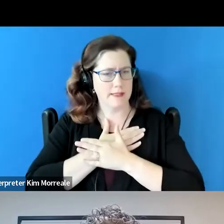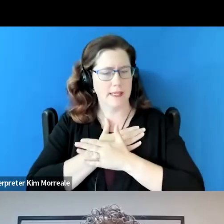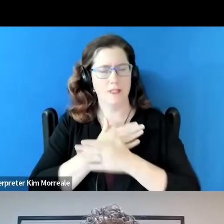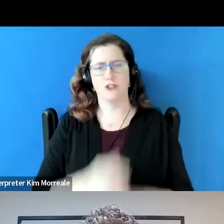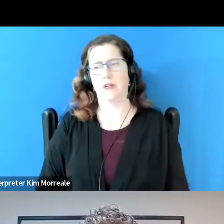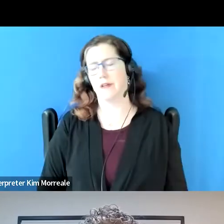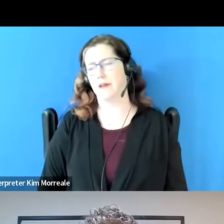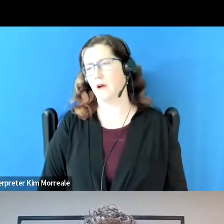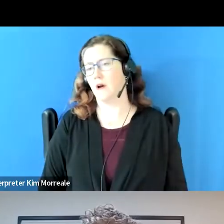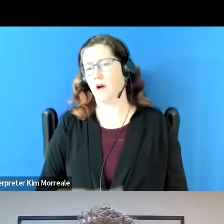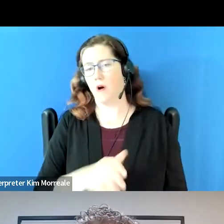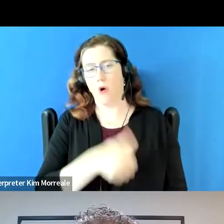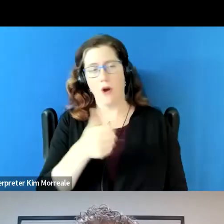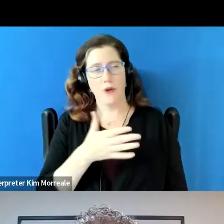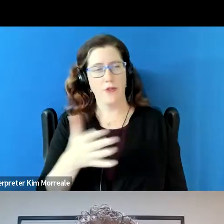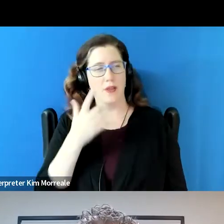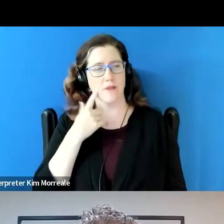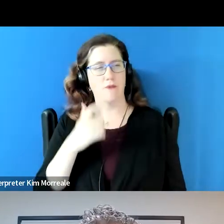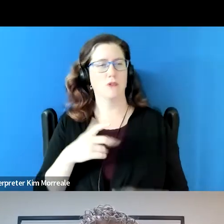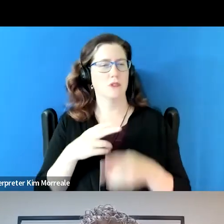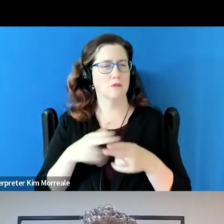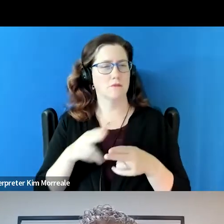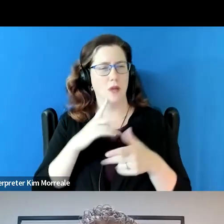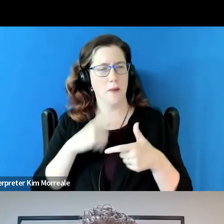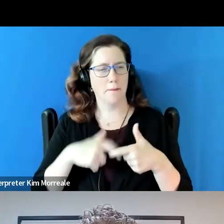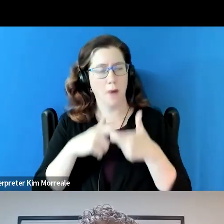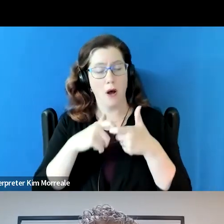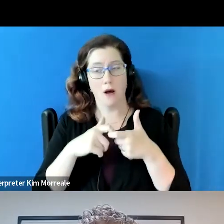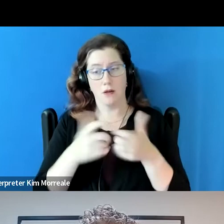things to do to set, take a pause, refocus, even